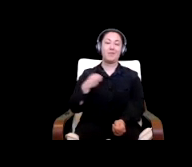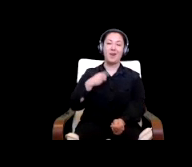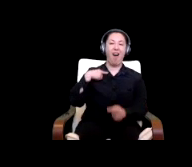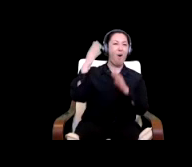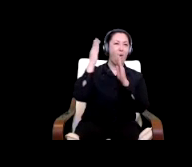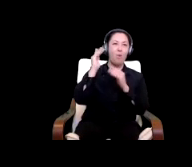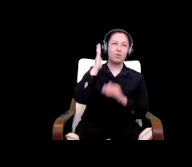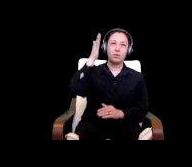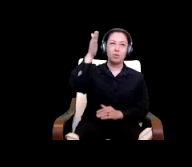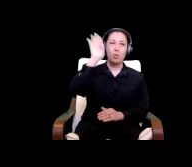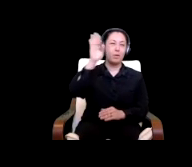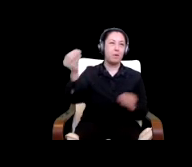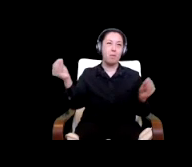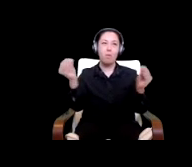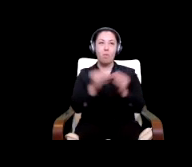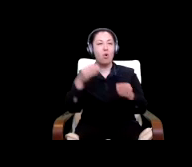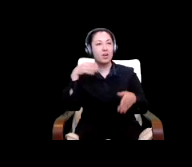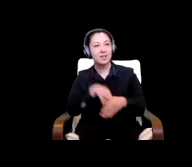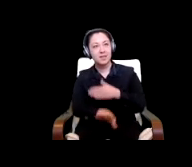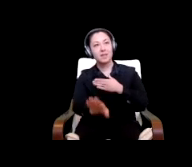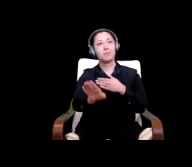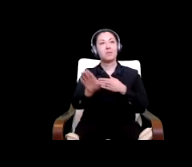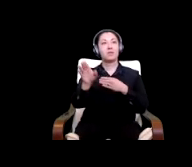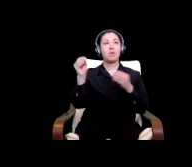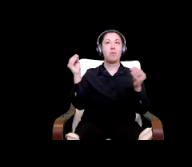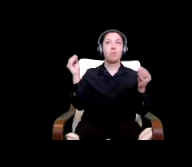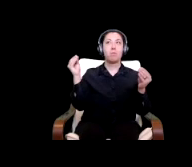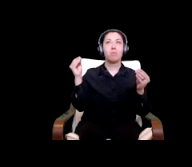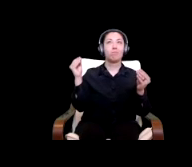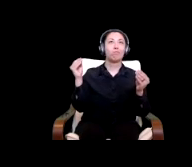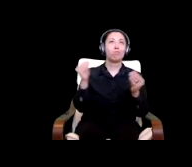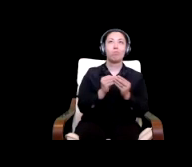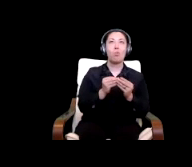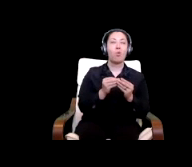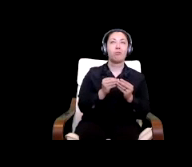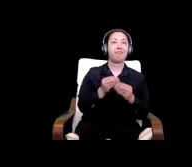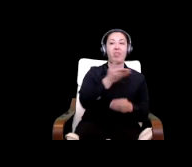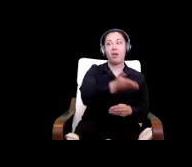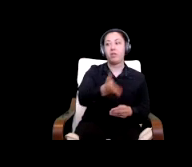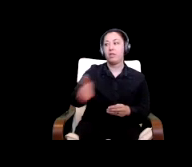accessible than now read I think every student who is Deafblind should have the option of